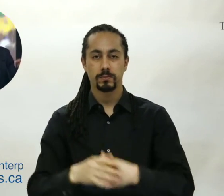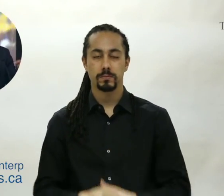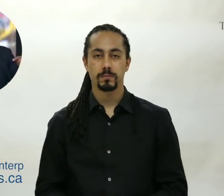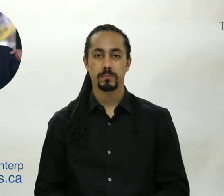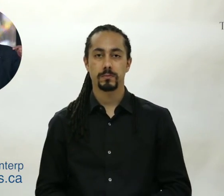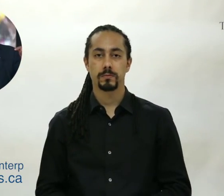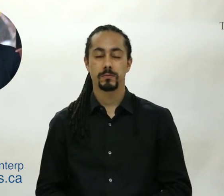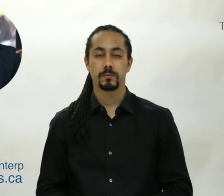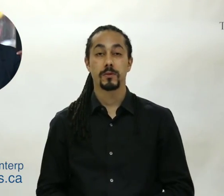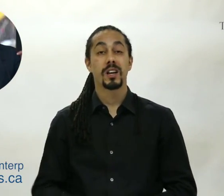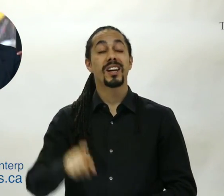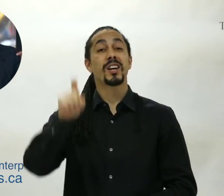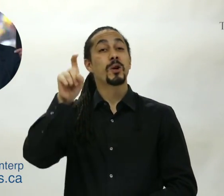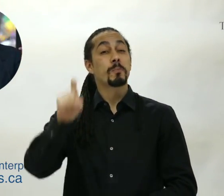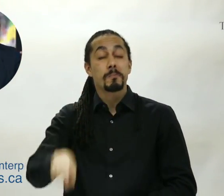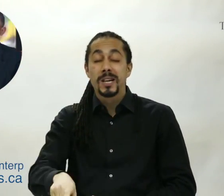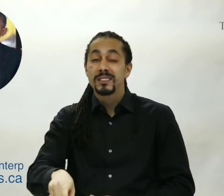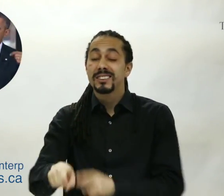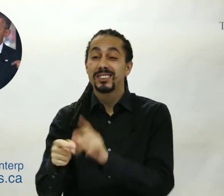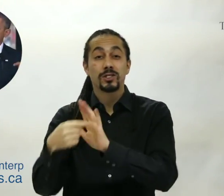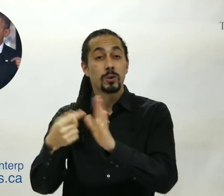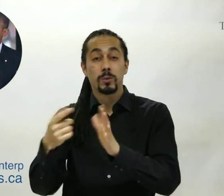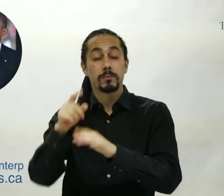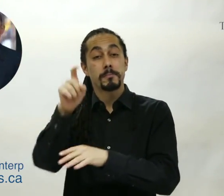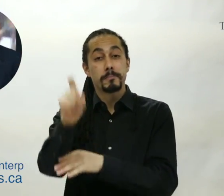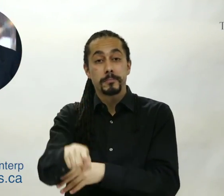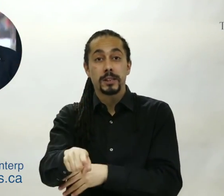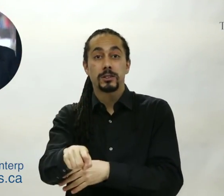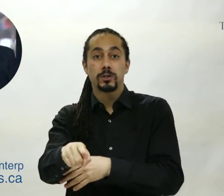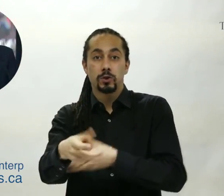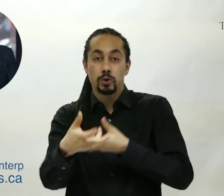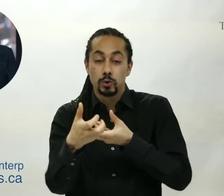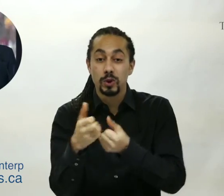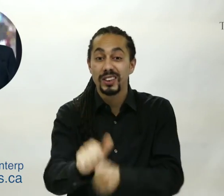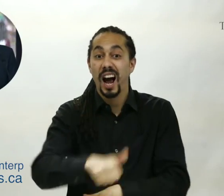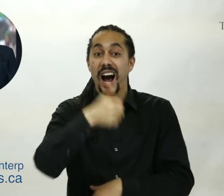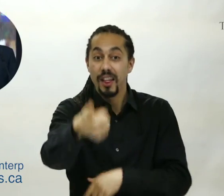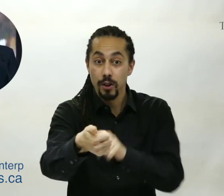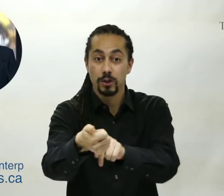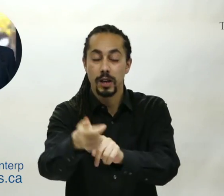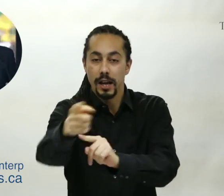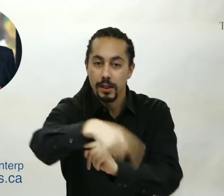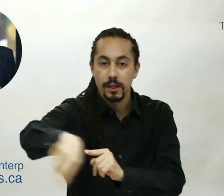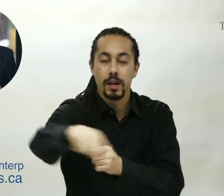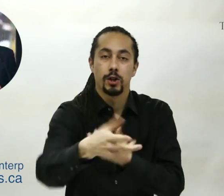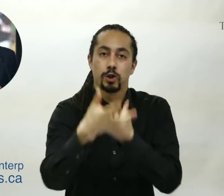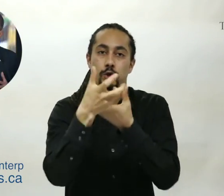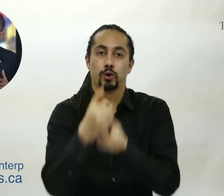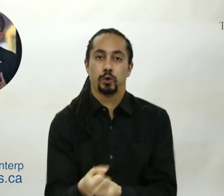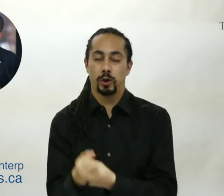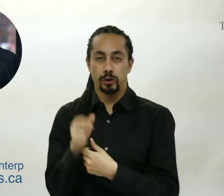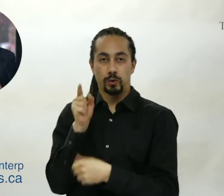to show that you must trust others so that they may trust you; to teach that